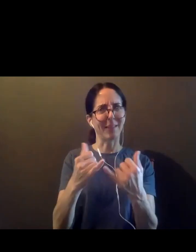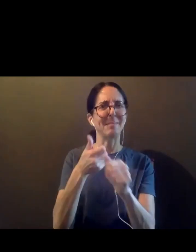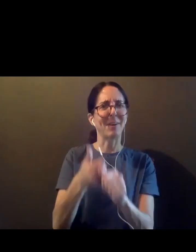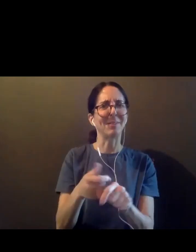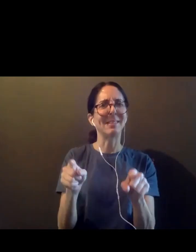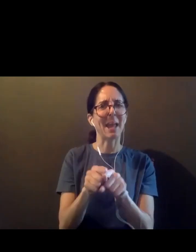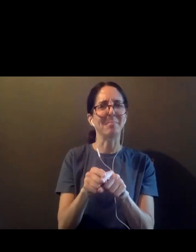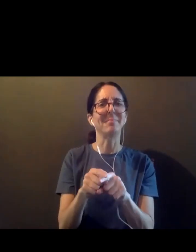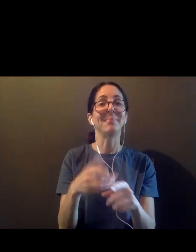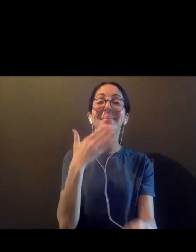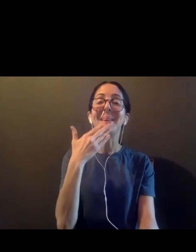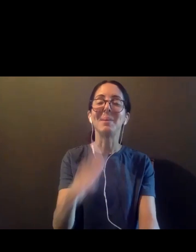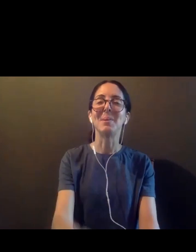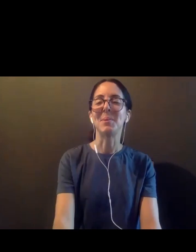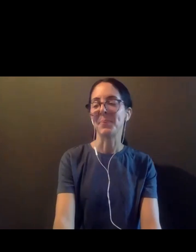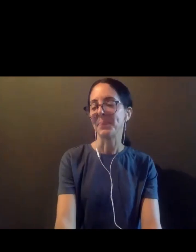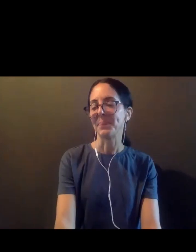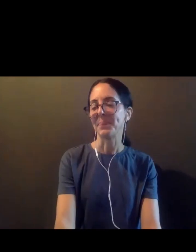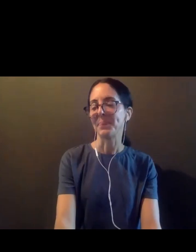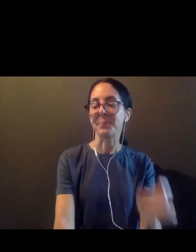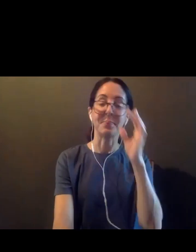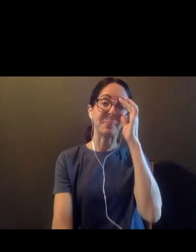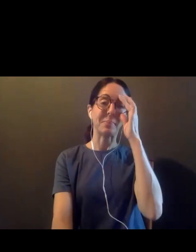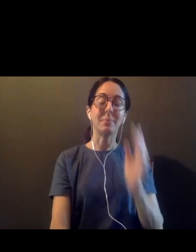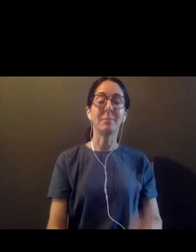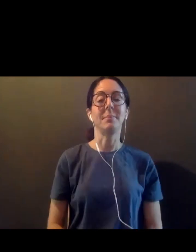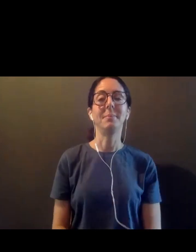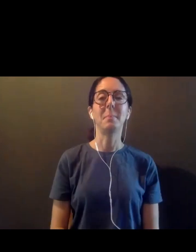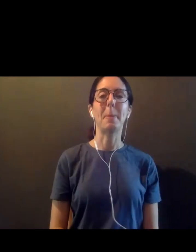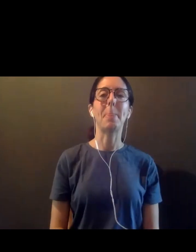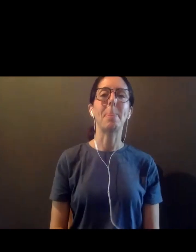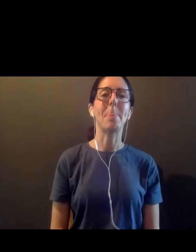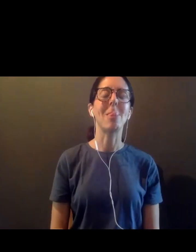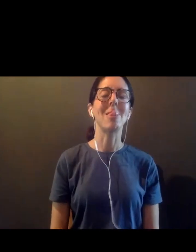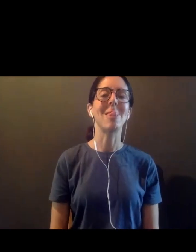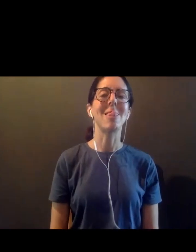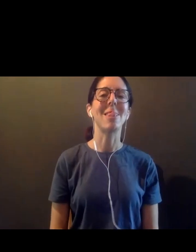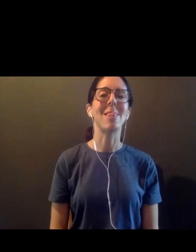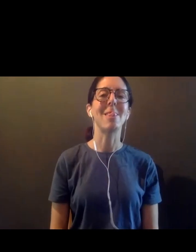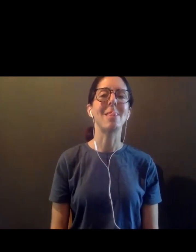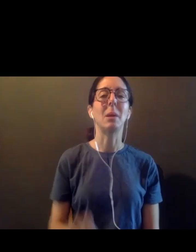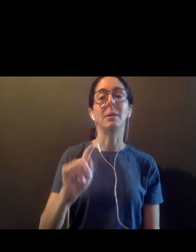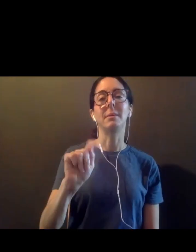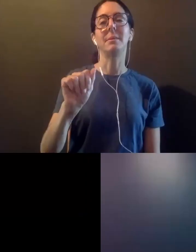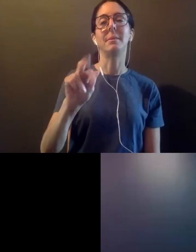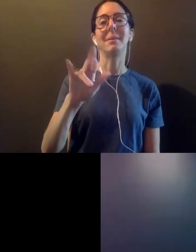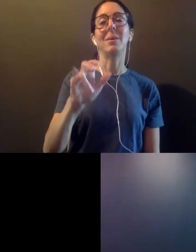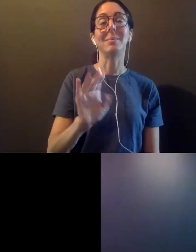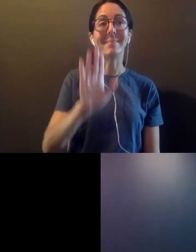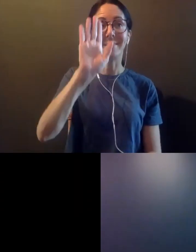Thank you for that. DR. And might I just add that, Frances.